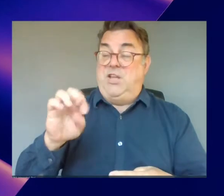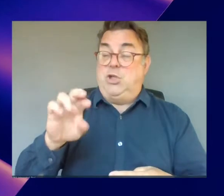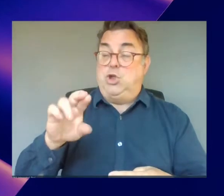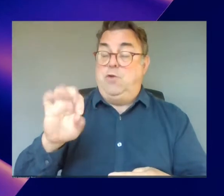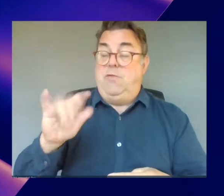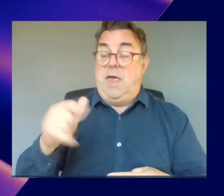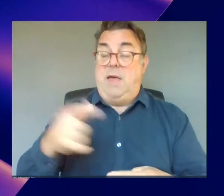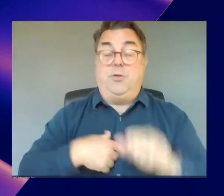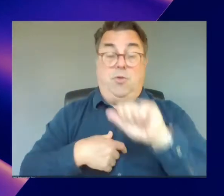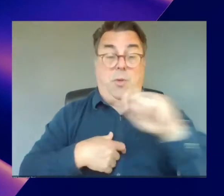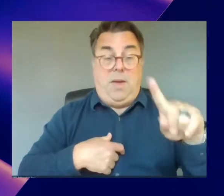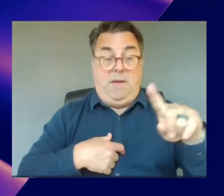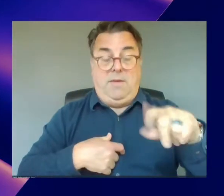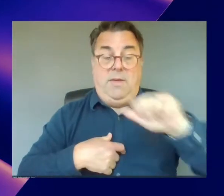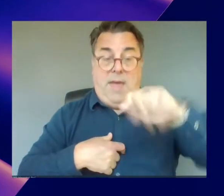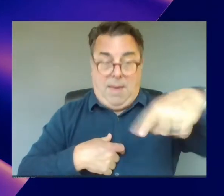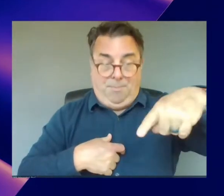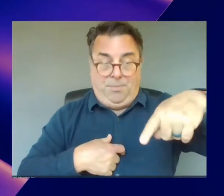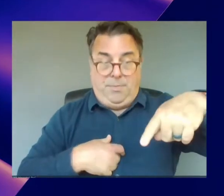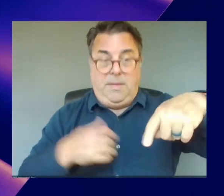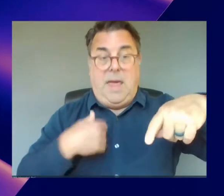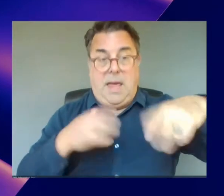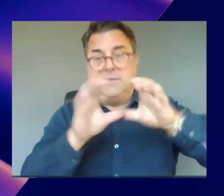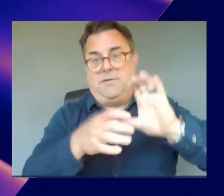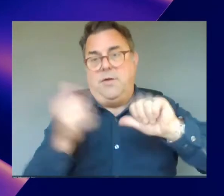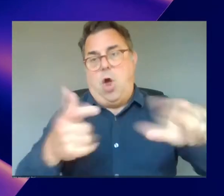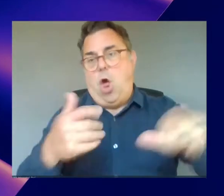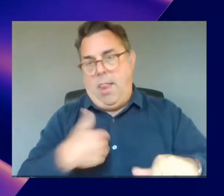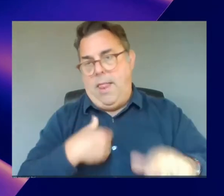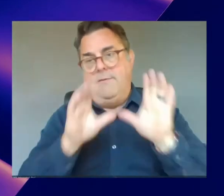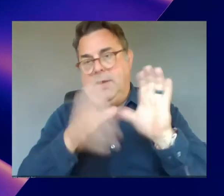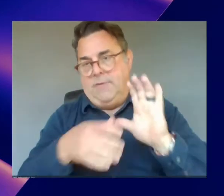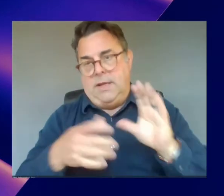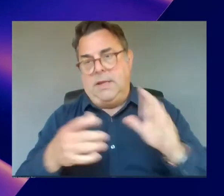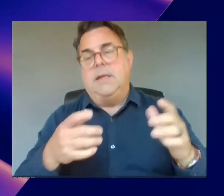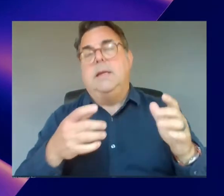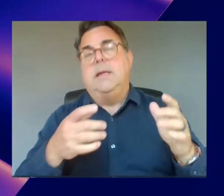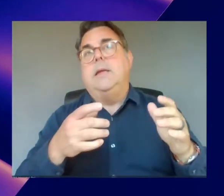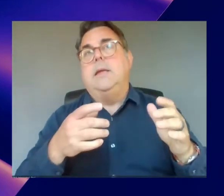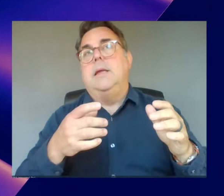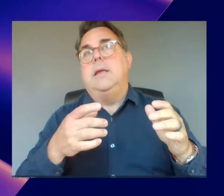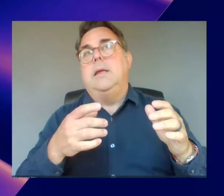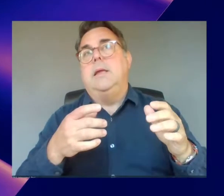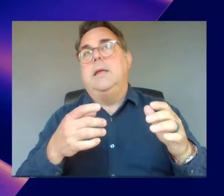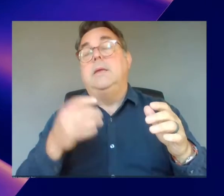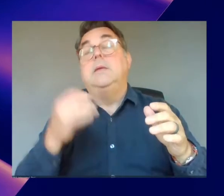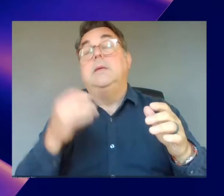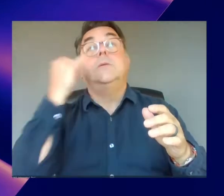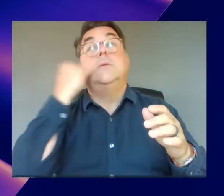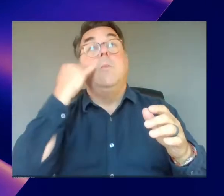and it has configuration, which pretty much every application has. But if you change that configuration,